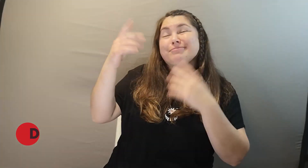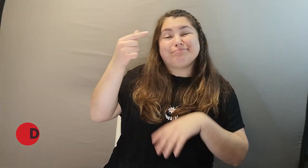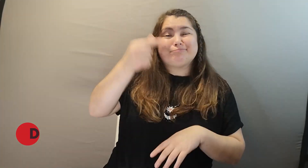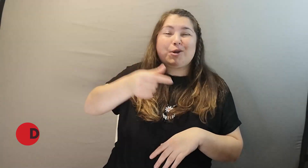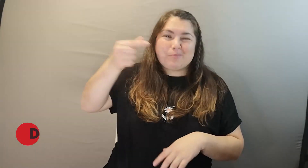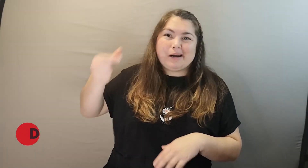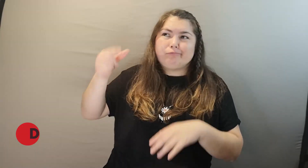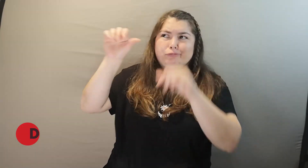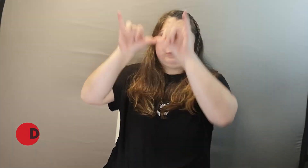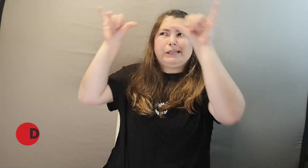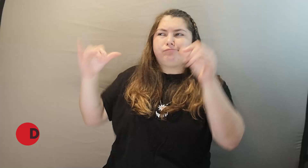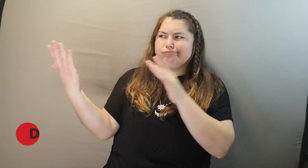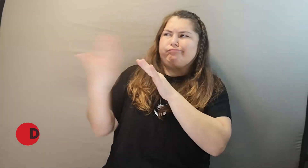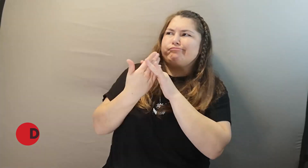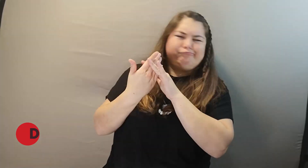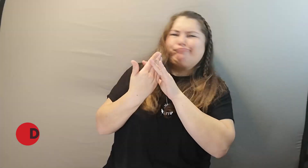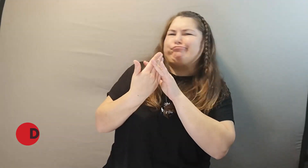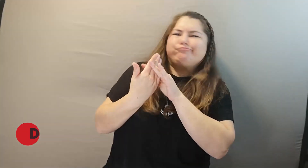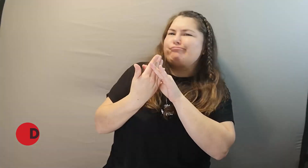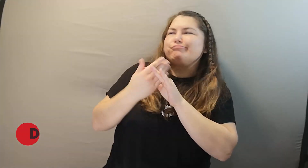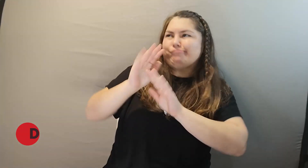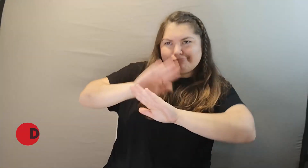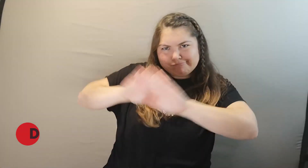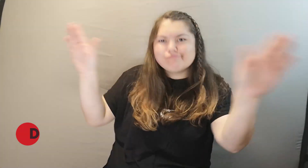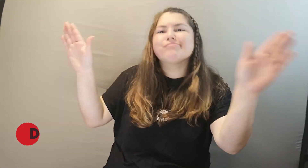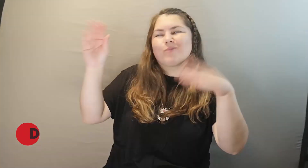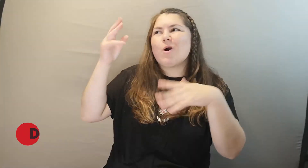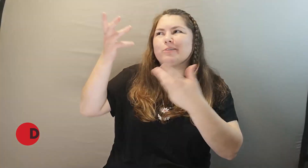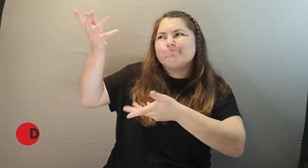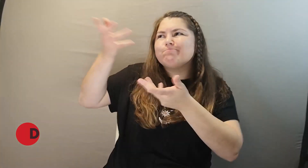government and the system that interferes and engage with them to